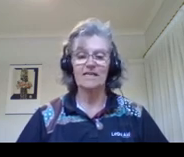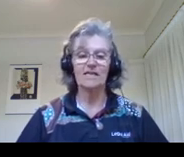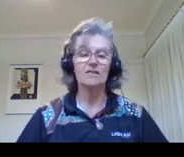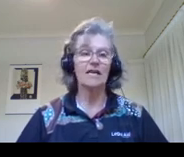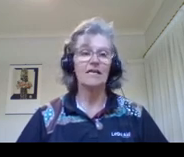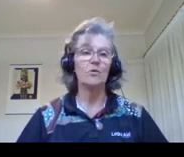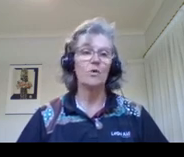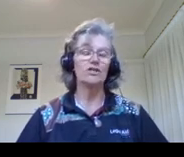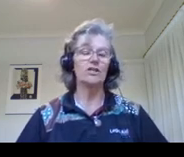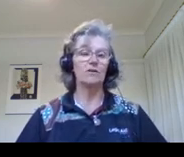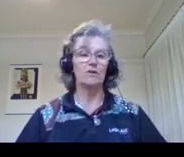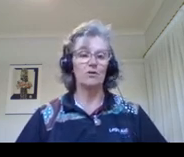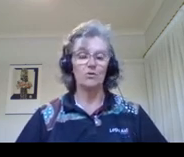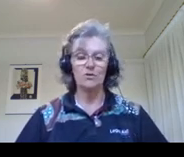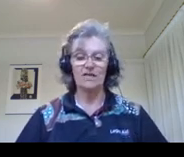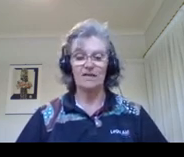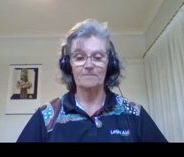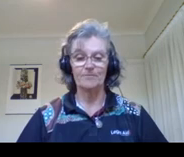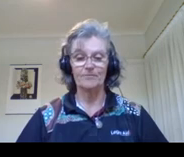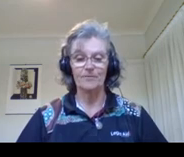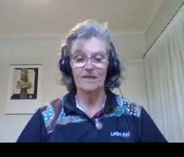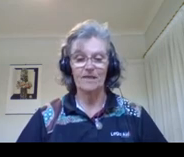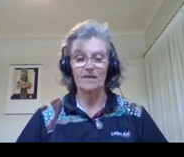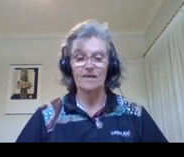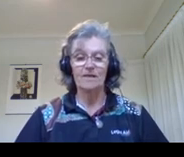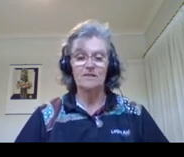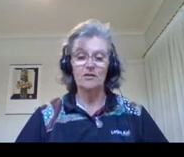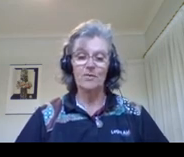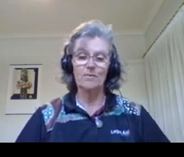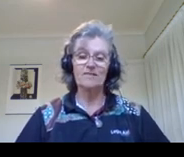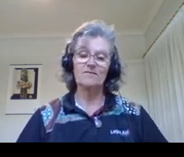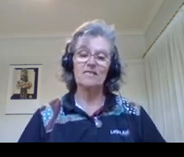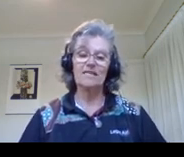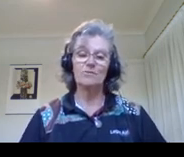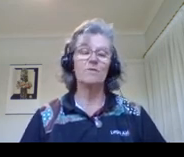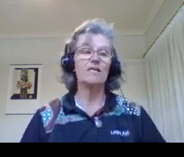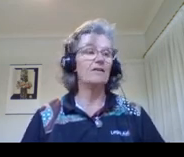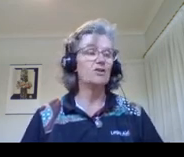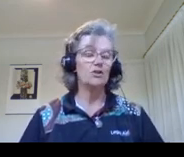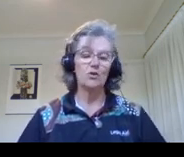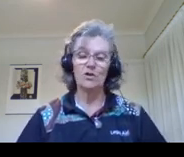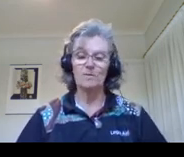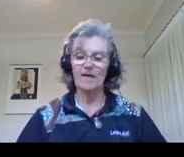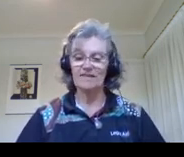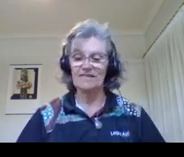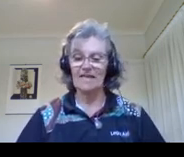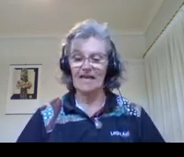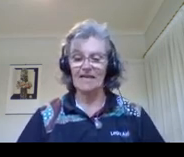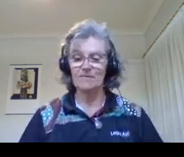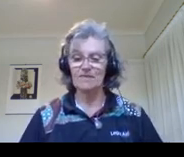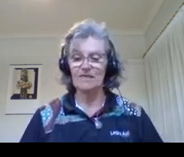today or watching the recording so the purpose of today's webinar is to talk about scams and